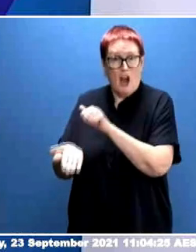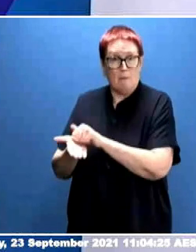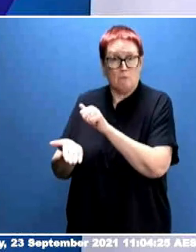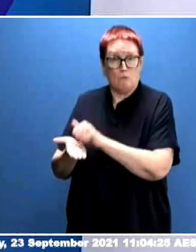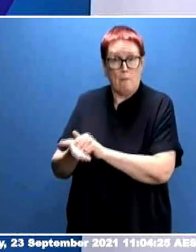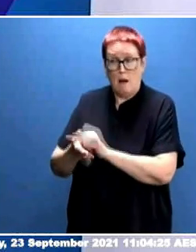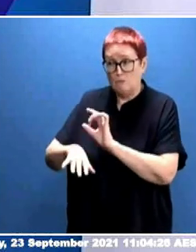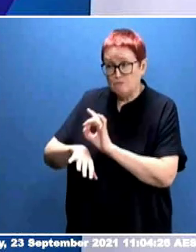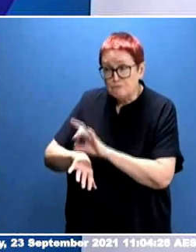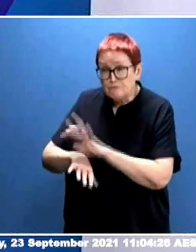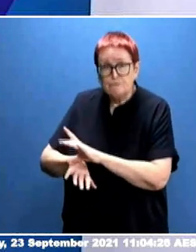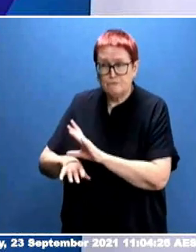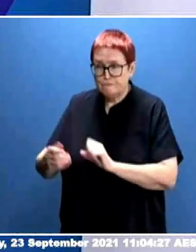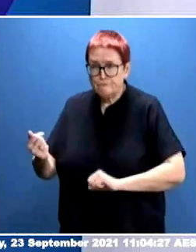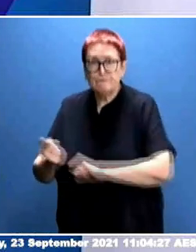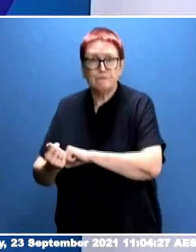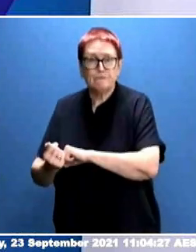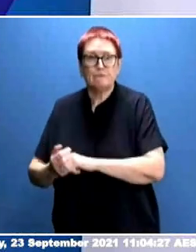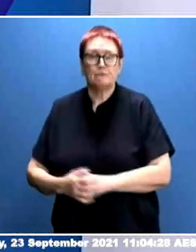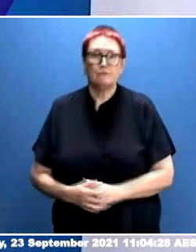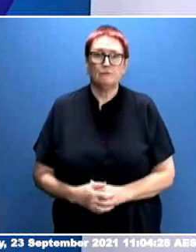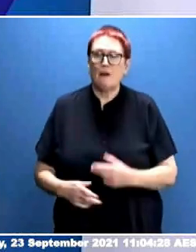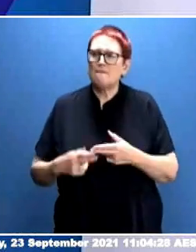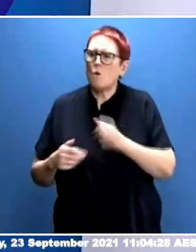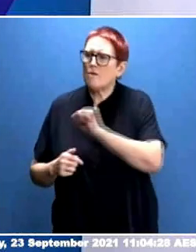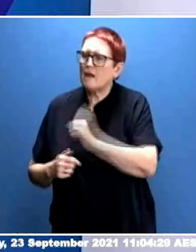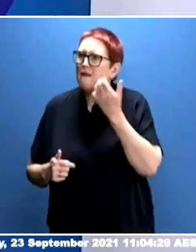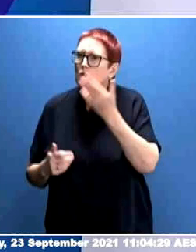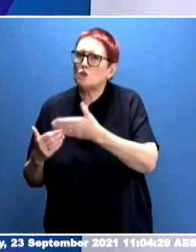and you understand, of course, you clearly understand